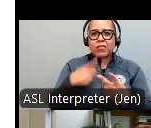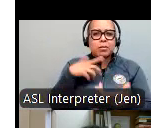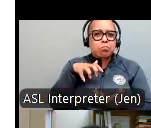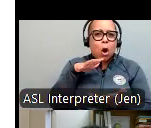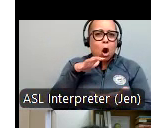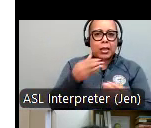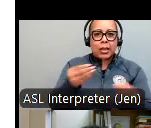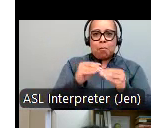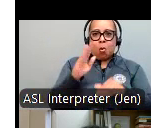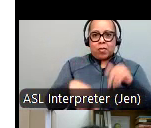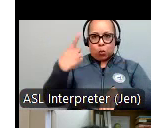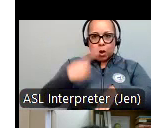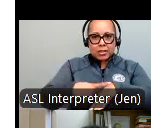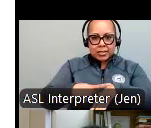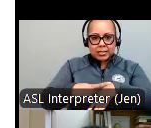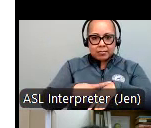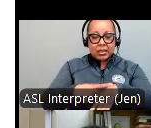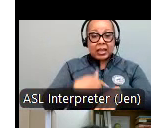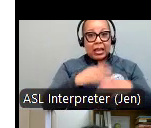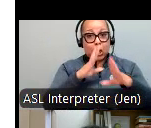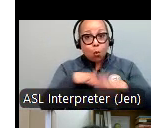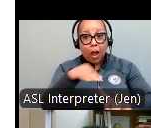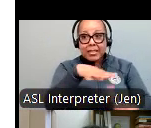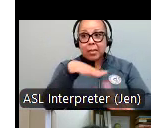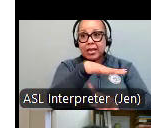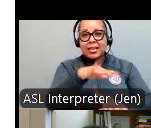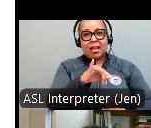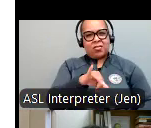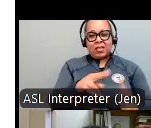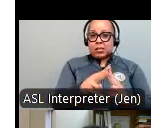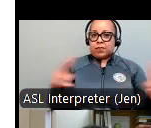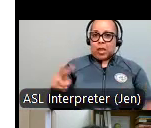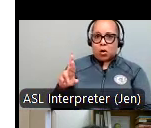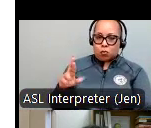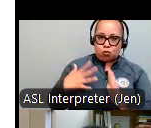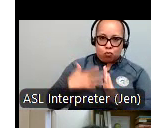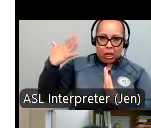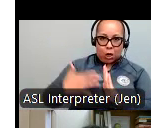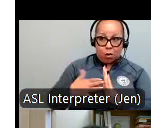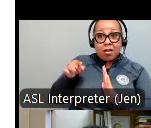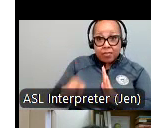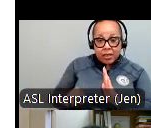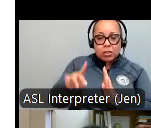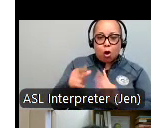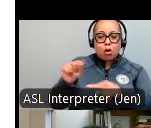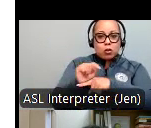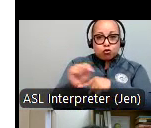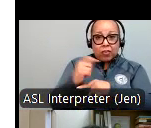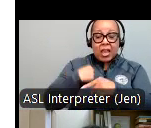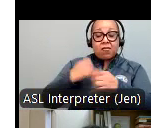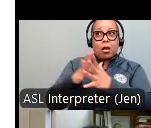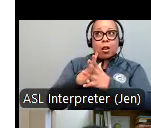than once in a quiet space. This is very rare. These dogs are trained, have a lot of training.